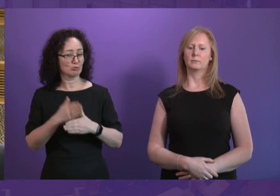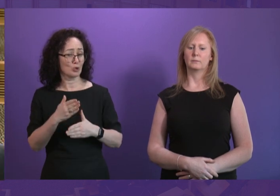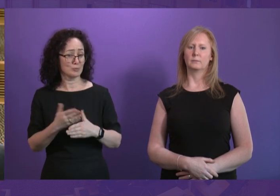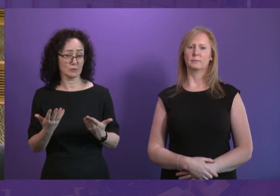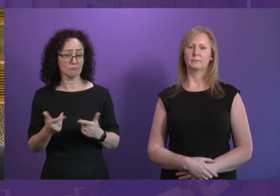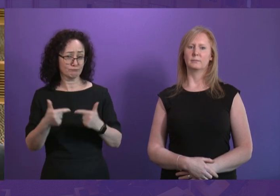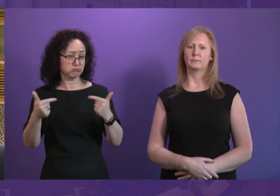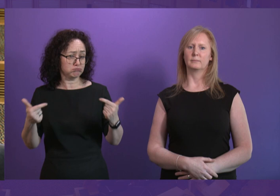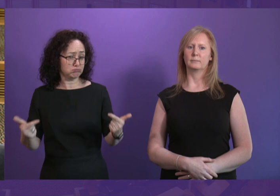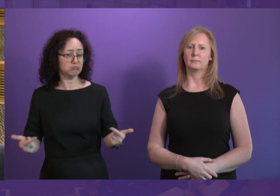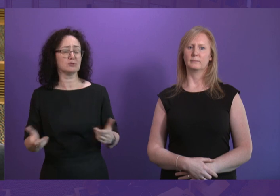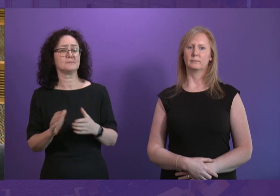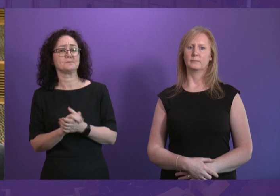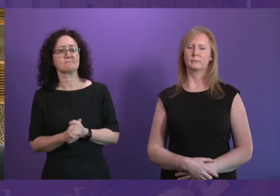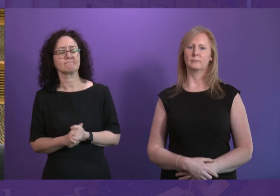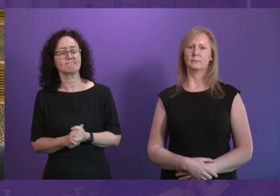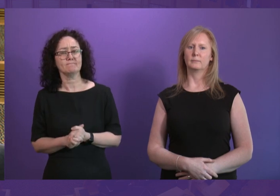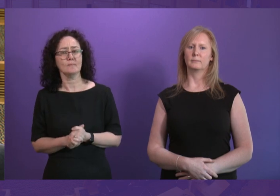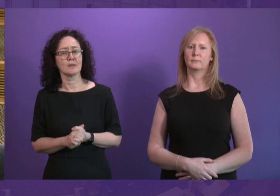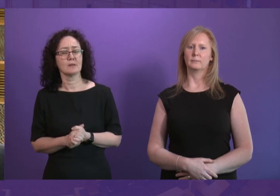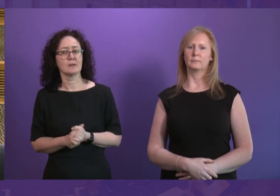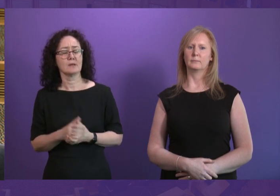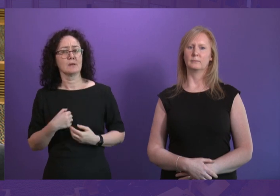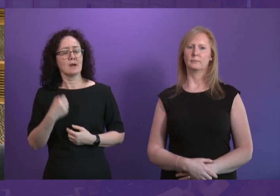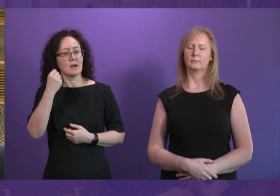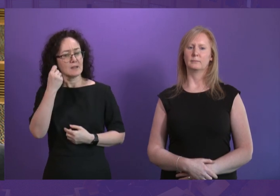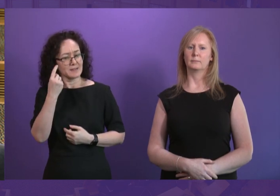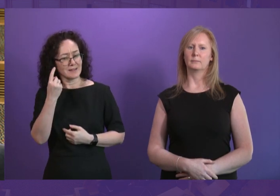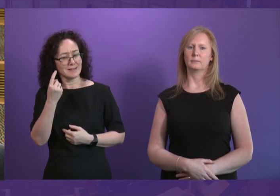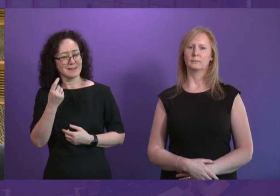jobs. I understand that the proposal is that the site will close at the end of March and